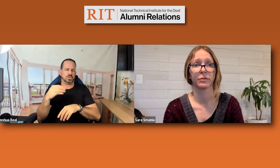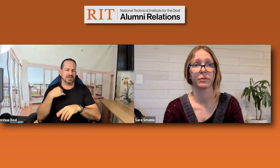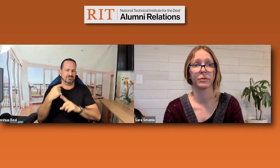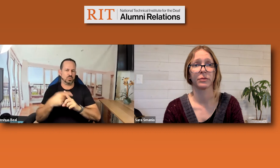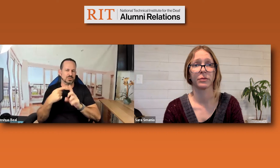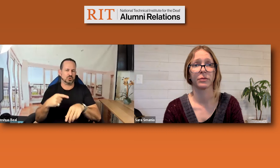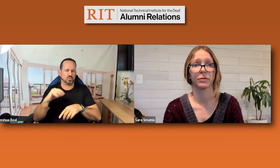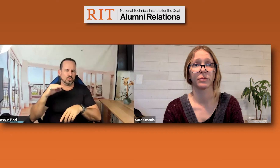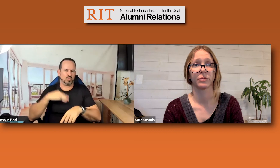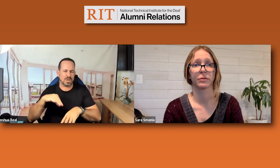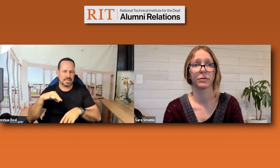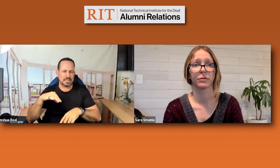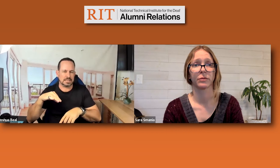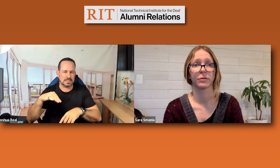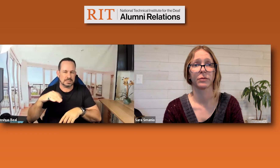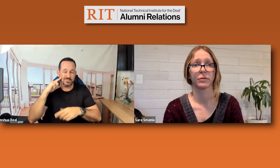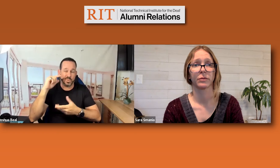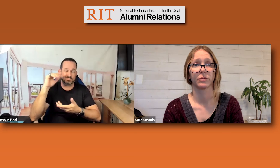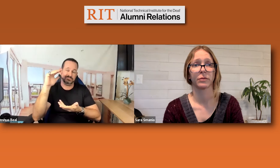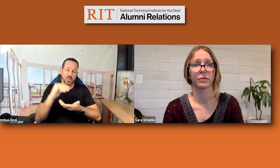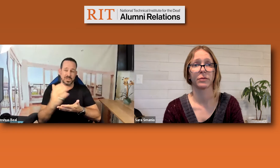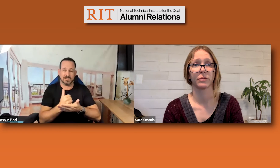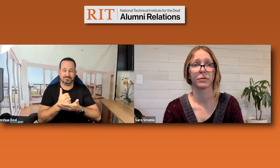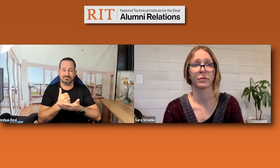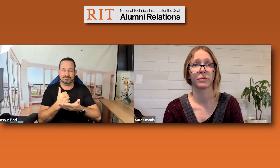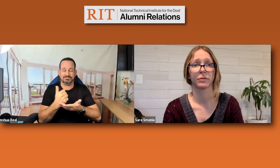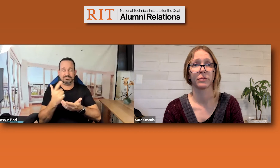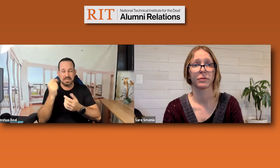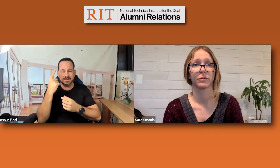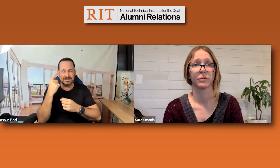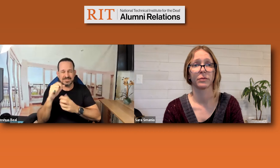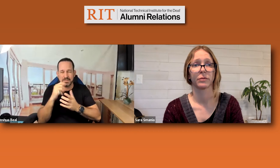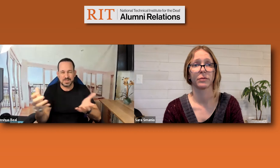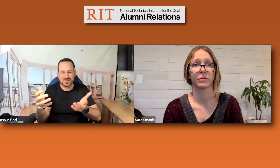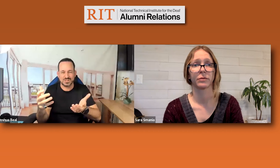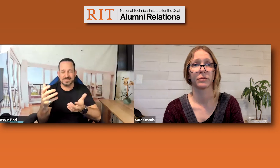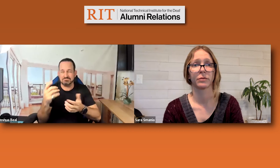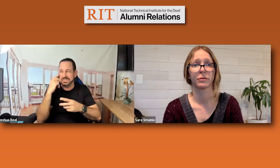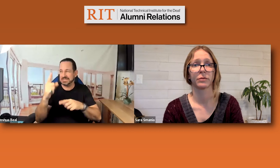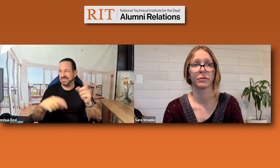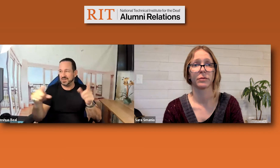Most states have renters' credits, but they're not really much,